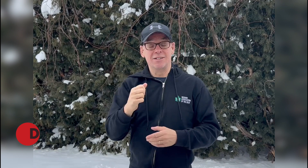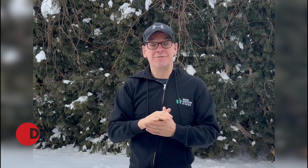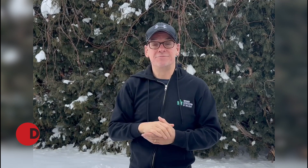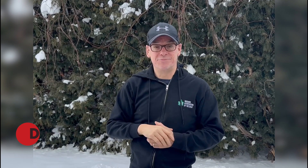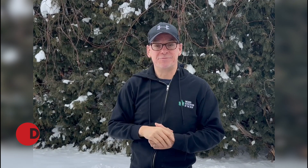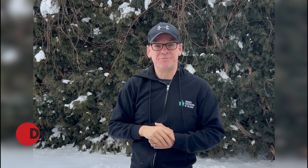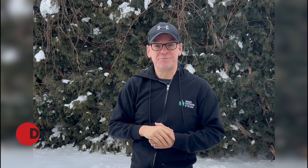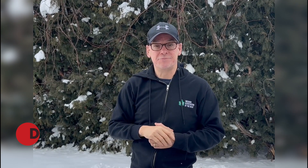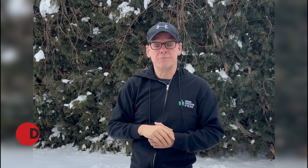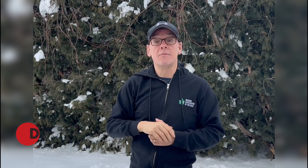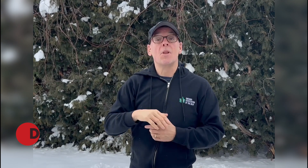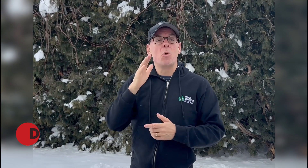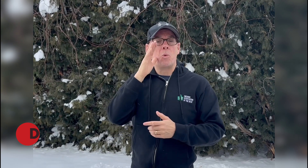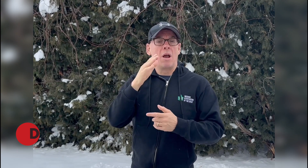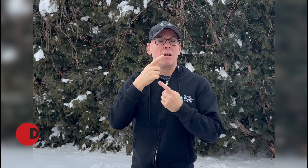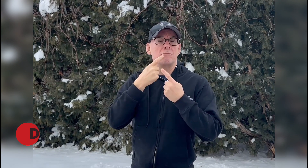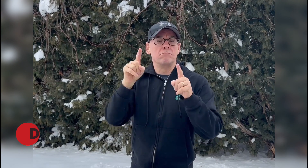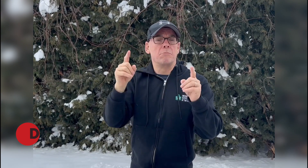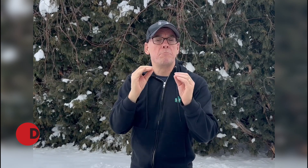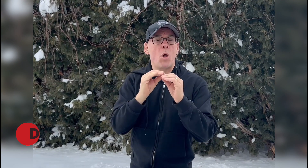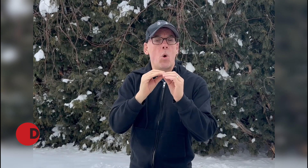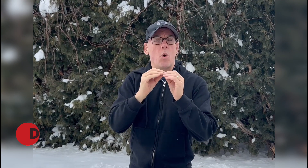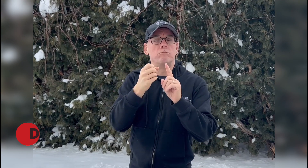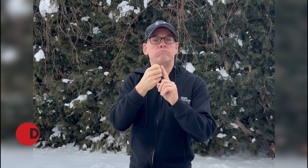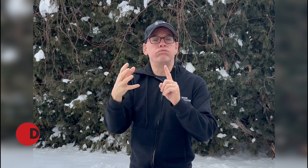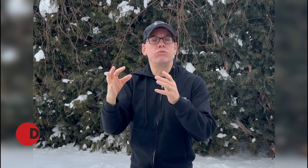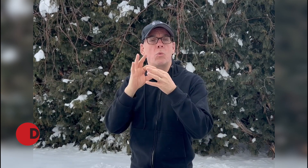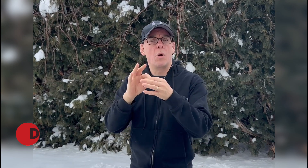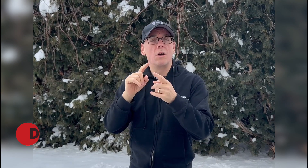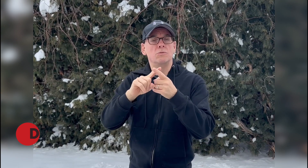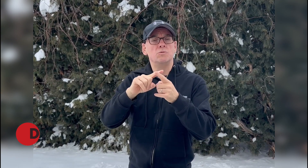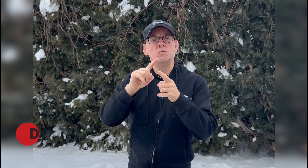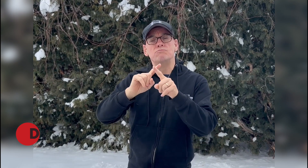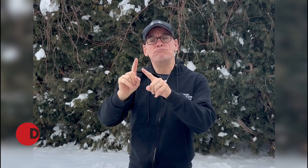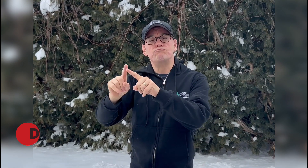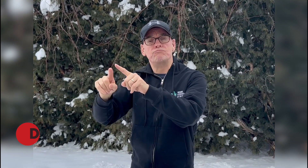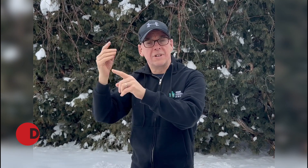to share about Mayfest soon. For now, I would like to talk